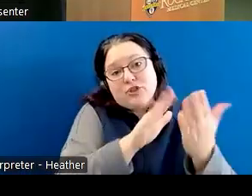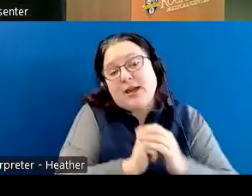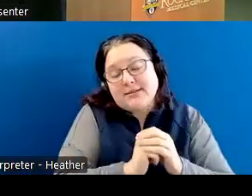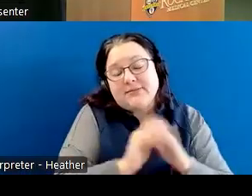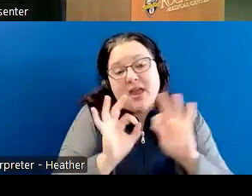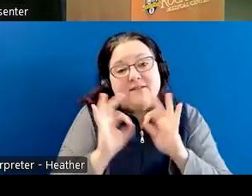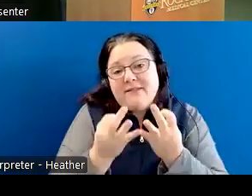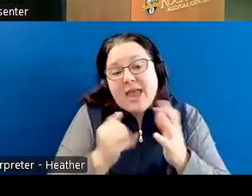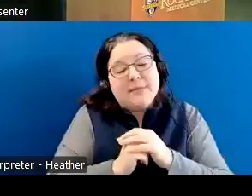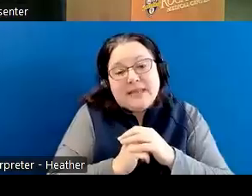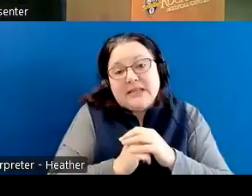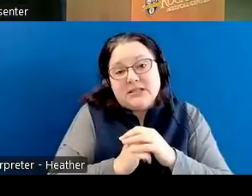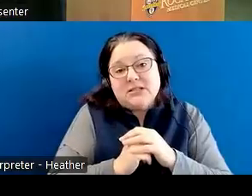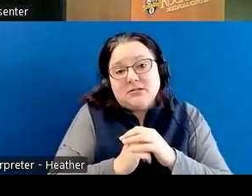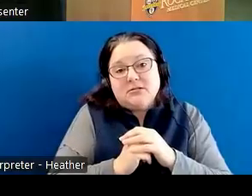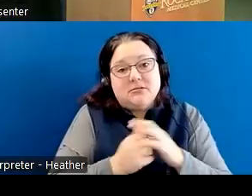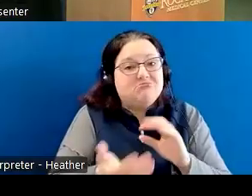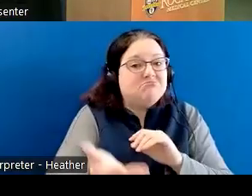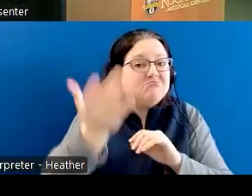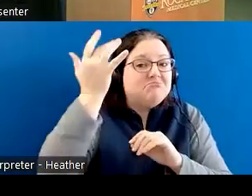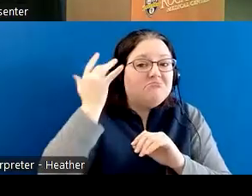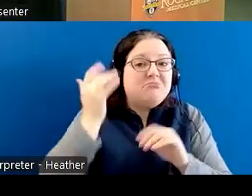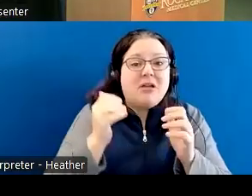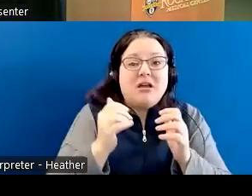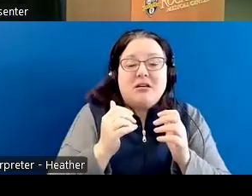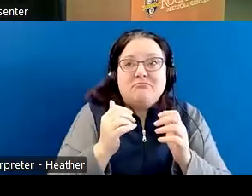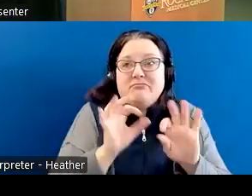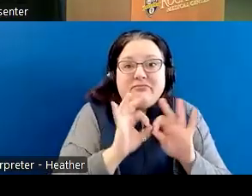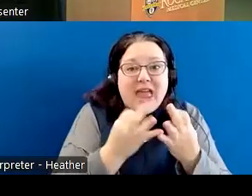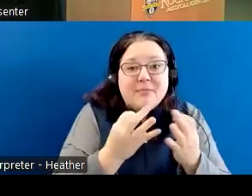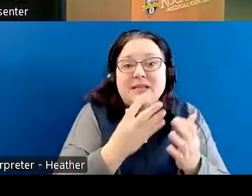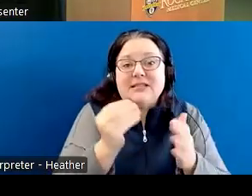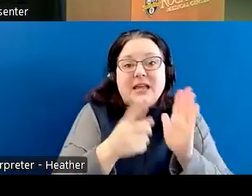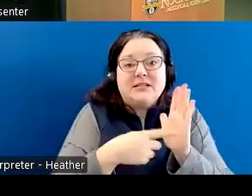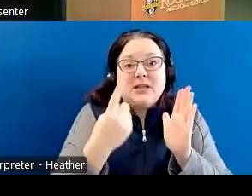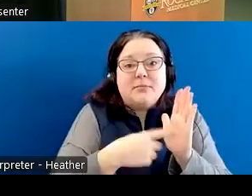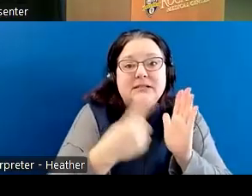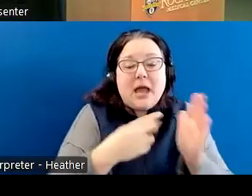times from a western history perspective, families and sometimes religious orders really were caring